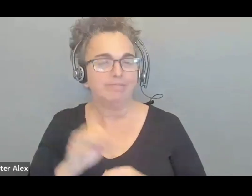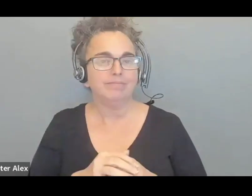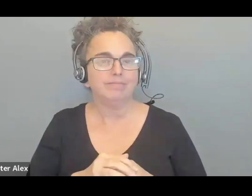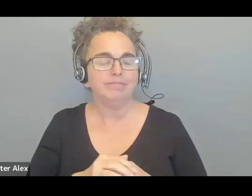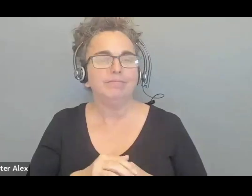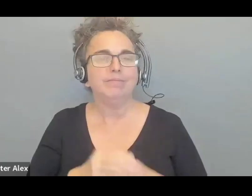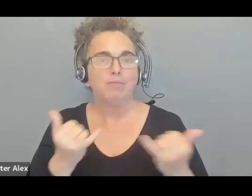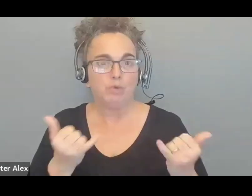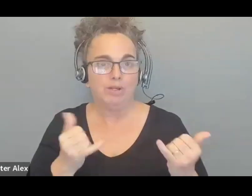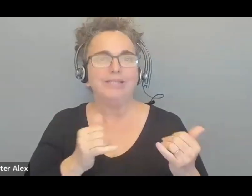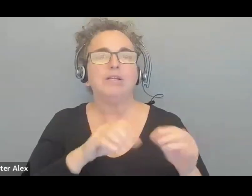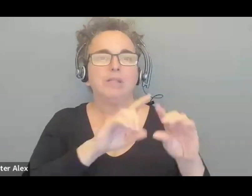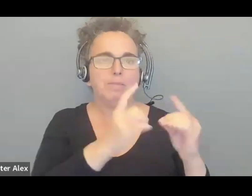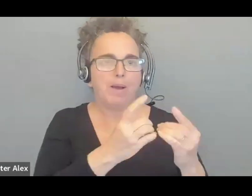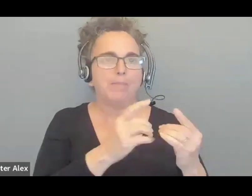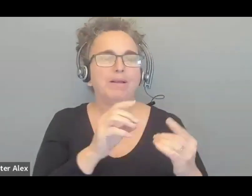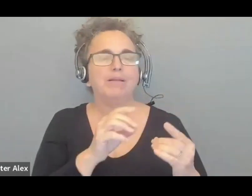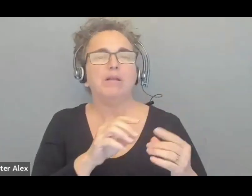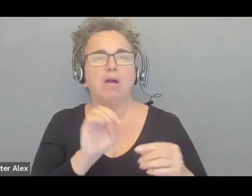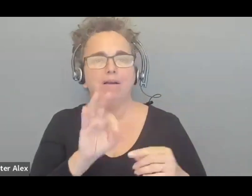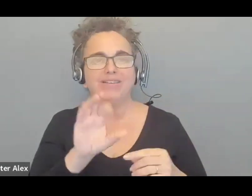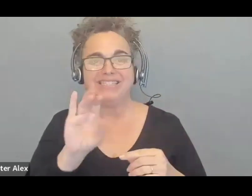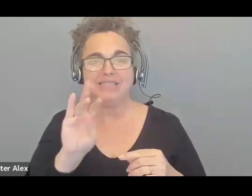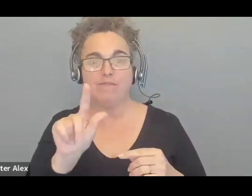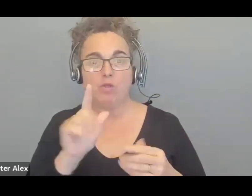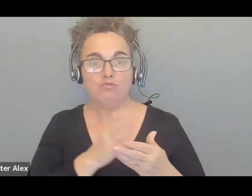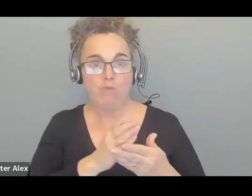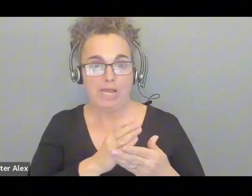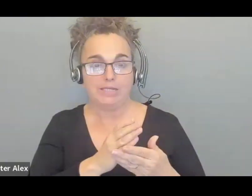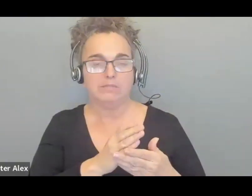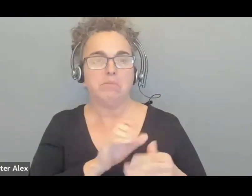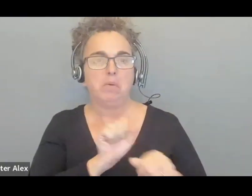Department of Civil Rights where I have worked since around 2015.